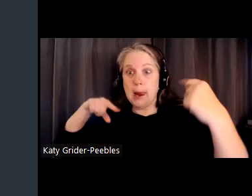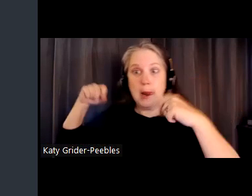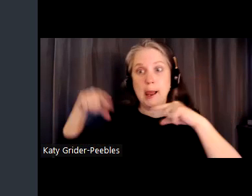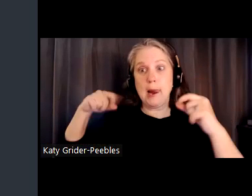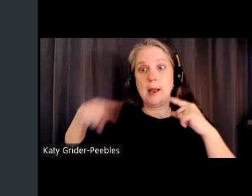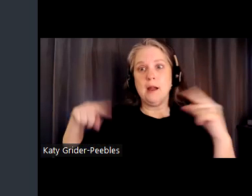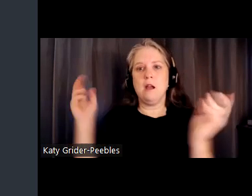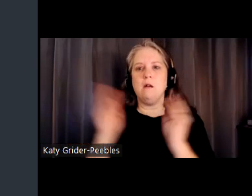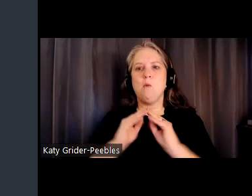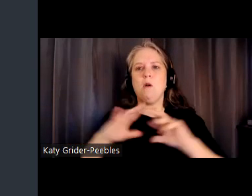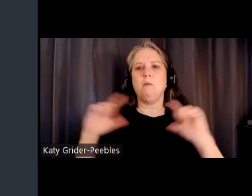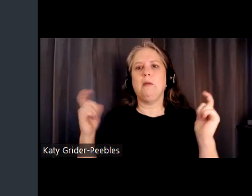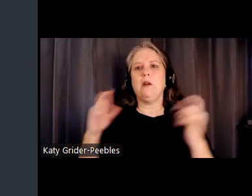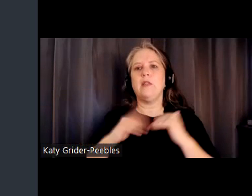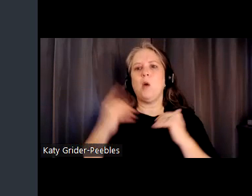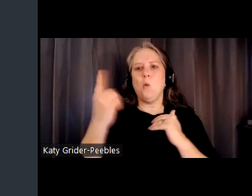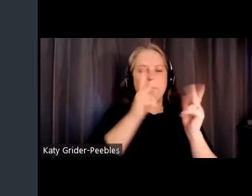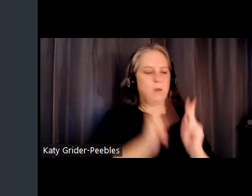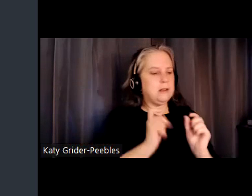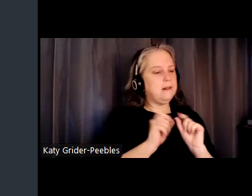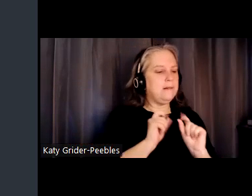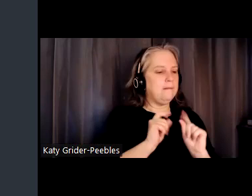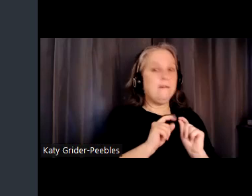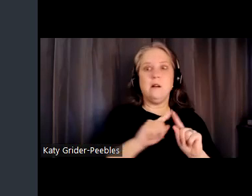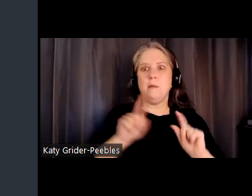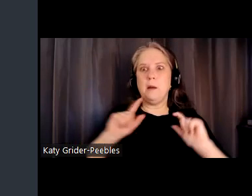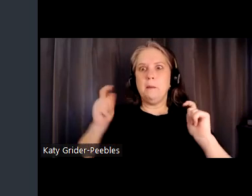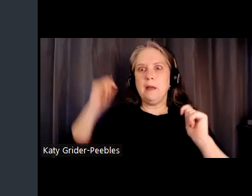can do as one person. We can come up with really innovative